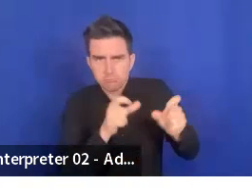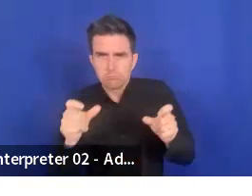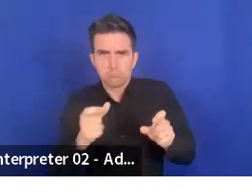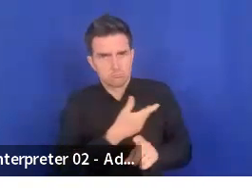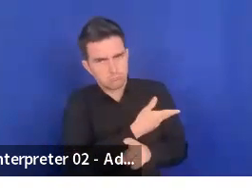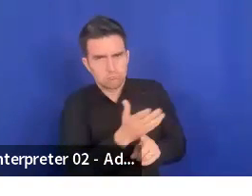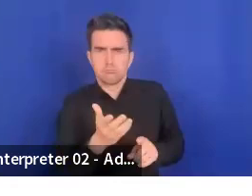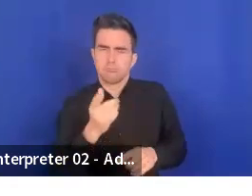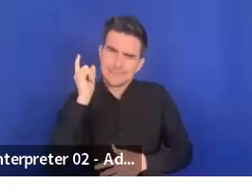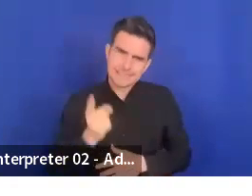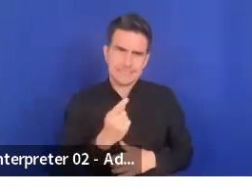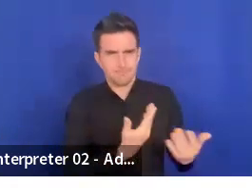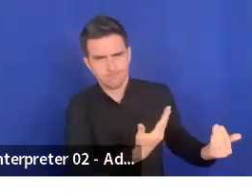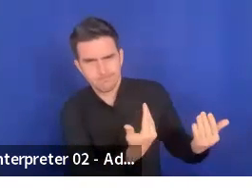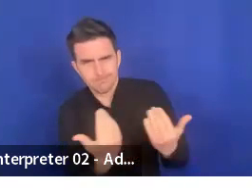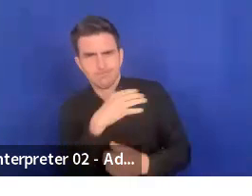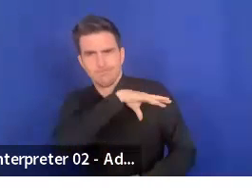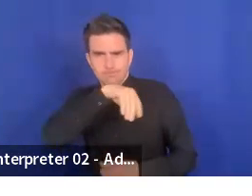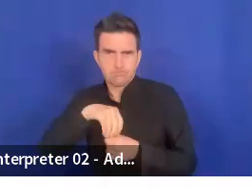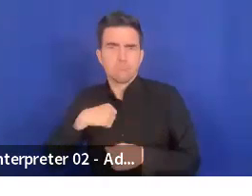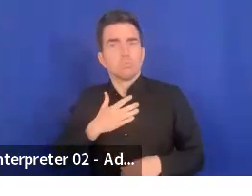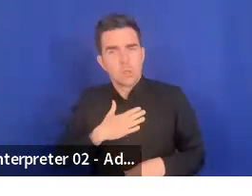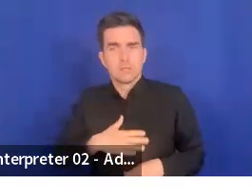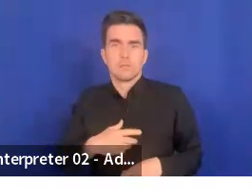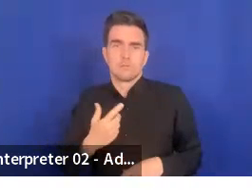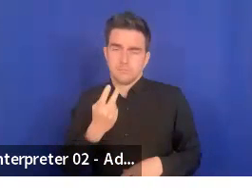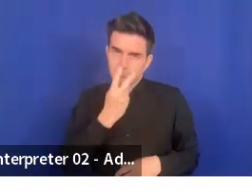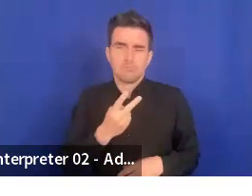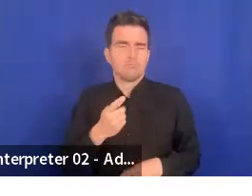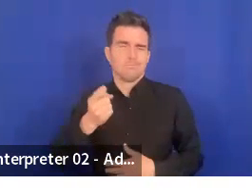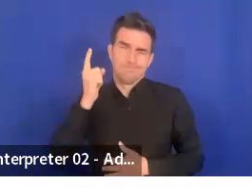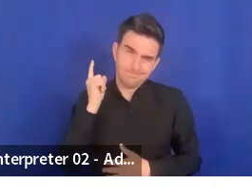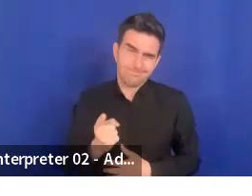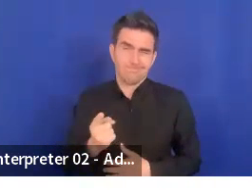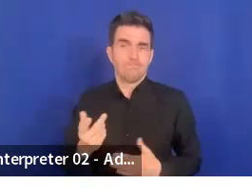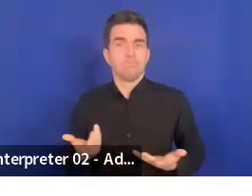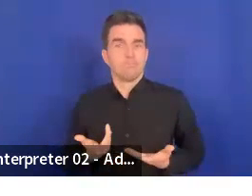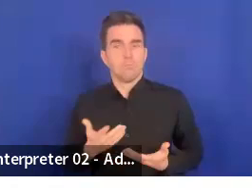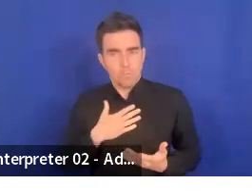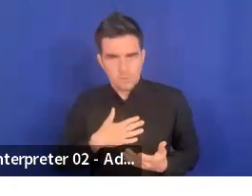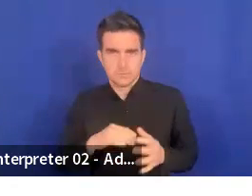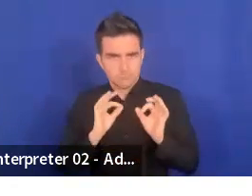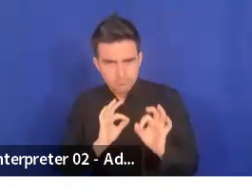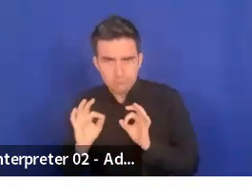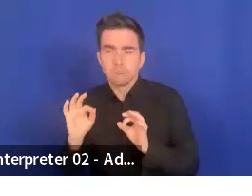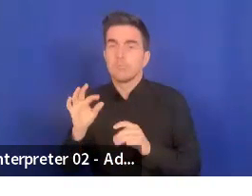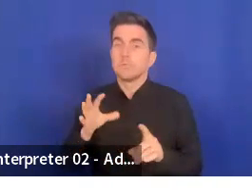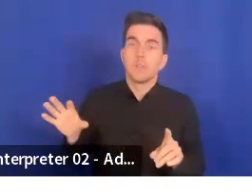health policy frameworks address the needs of the vulnerable and disadvantaged groups